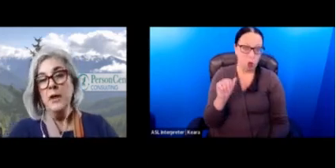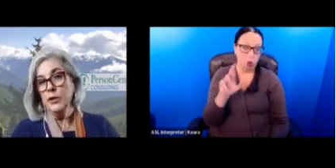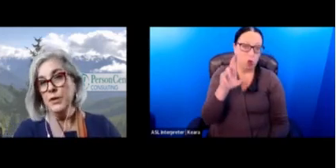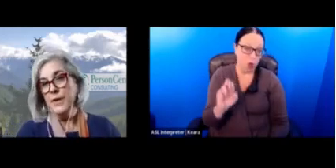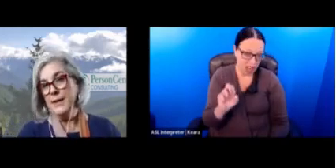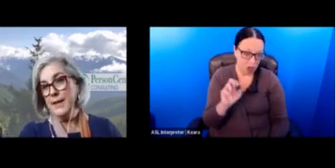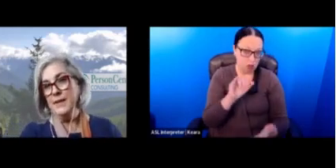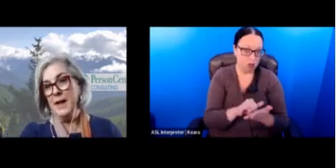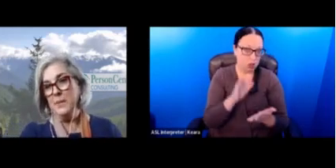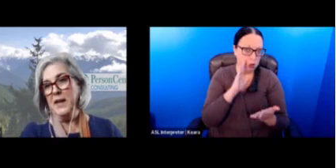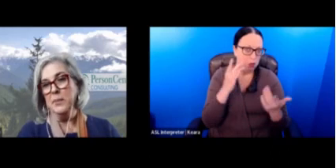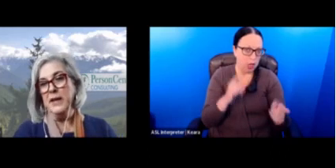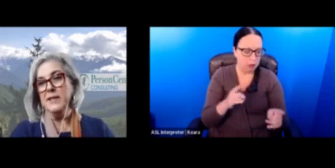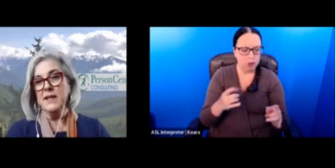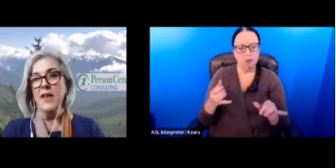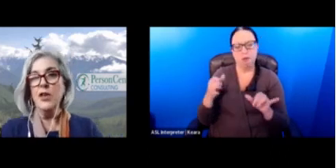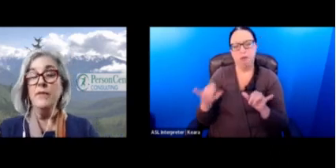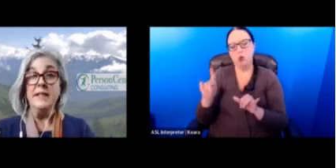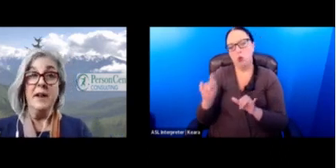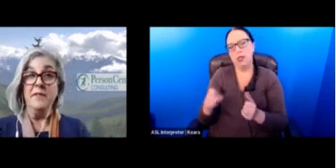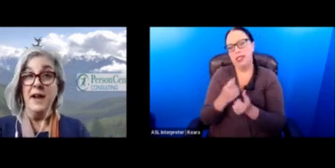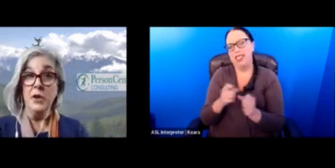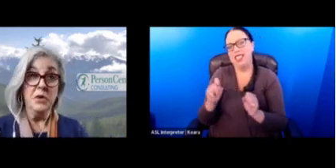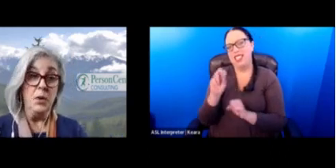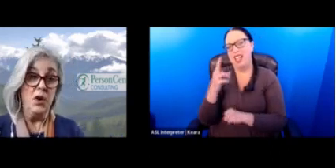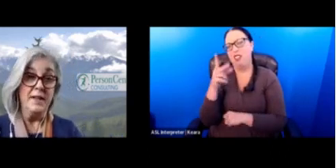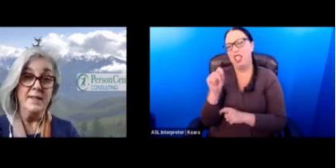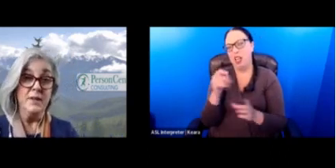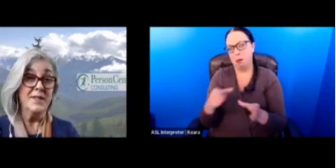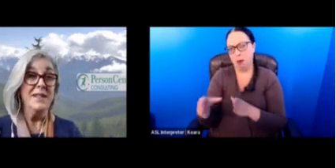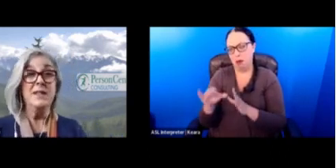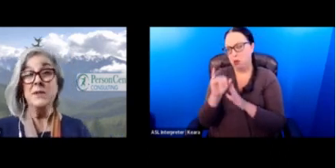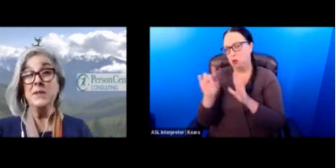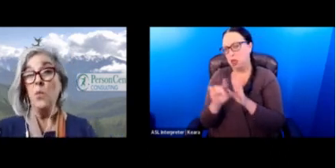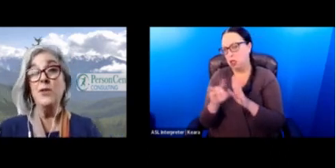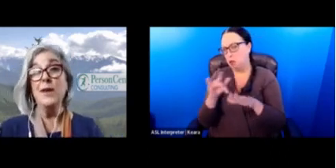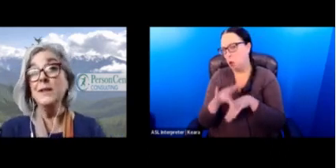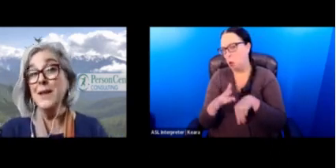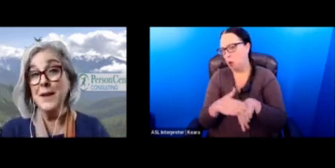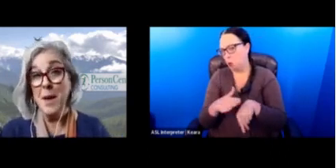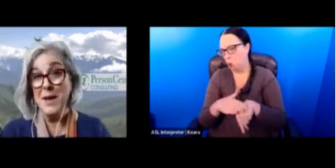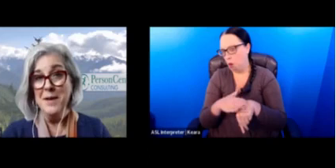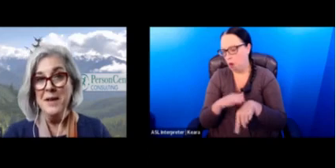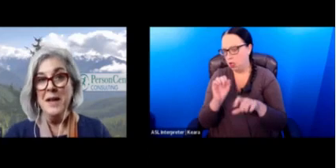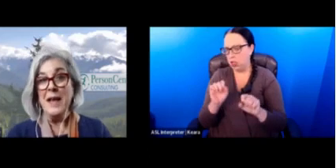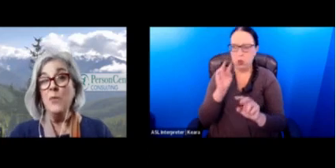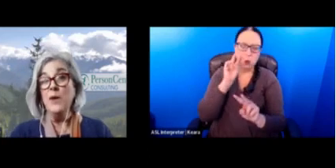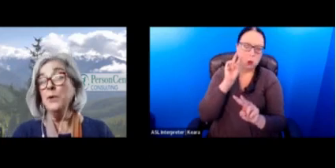to make sure you've got a safety net plan in place, and that you've identified early warning signals, is there some way you can see it coming? Can we